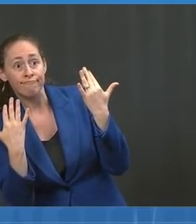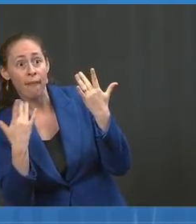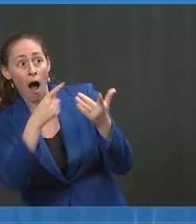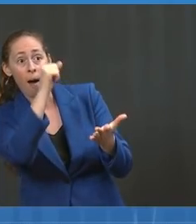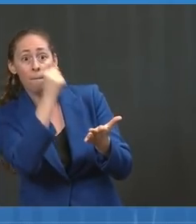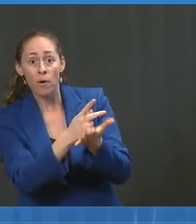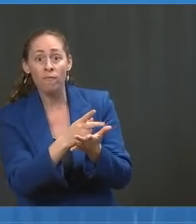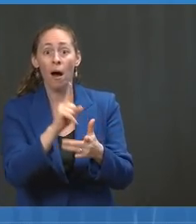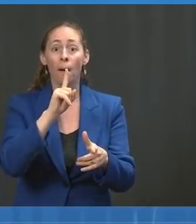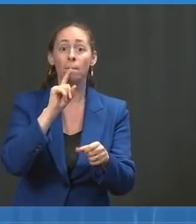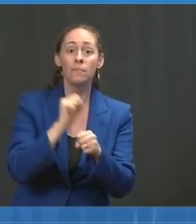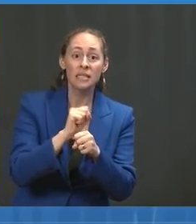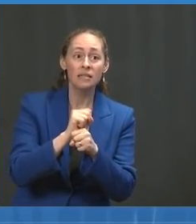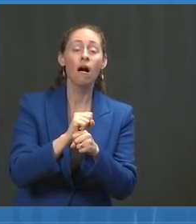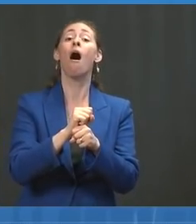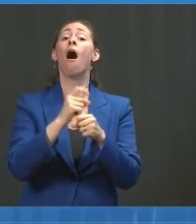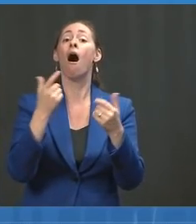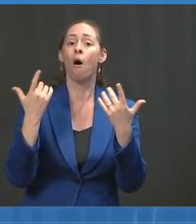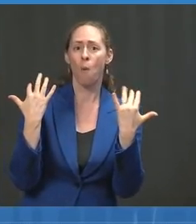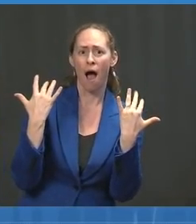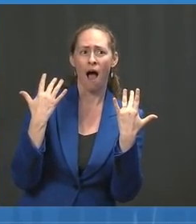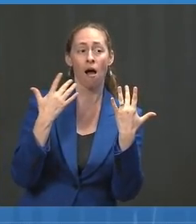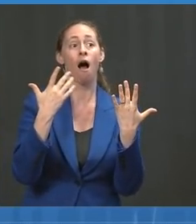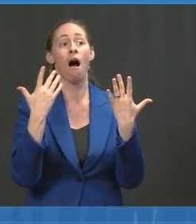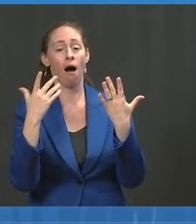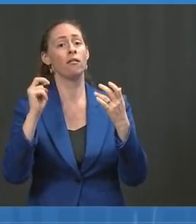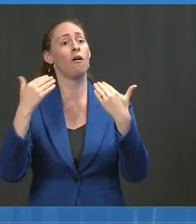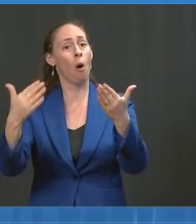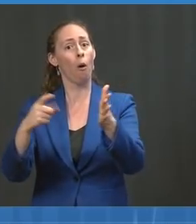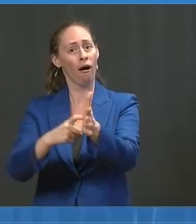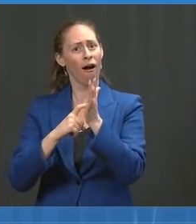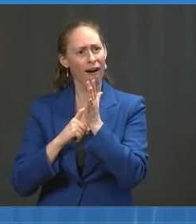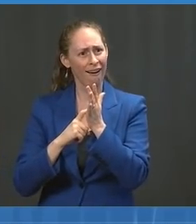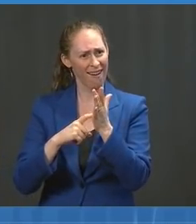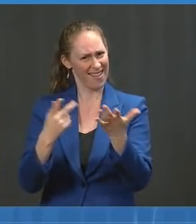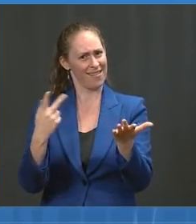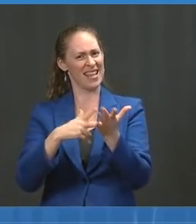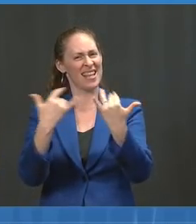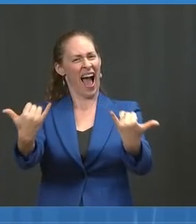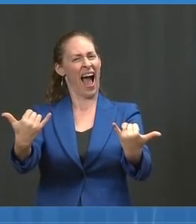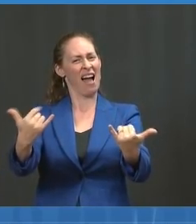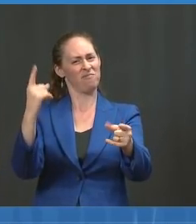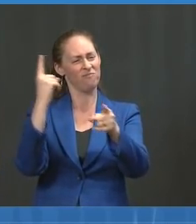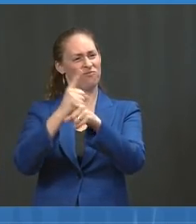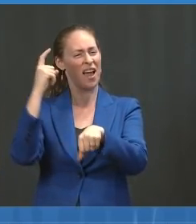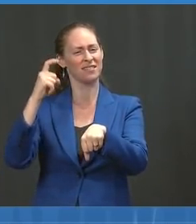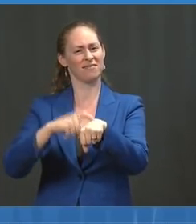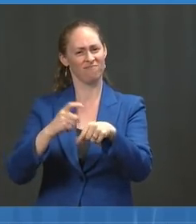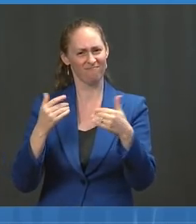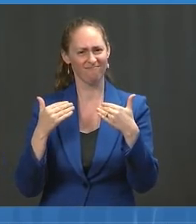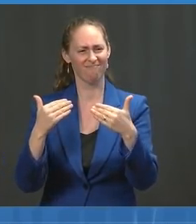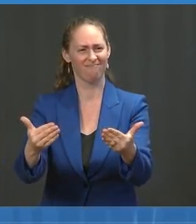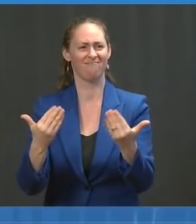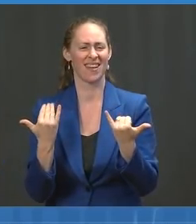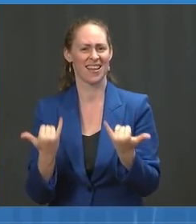before you put vaccination requirements in place, now is the time. You have the power to protect your communities